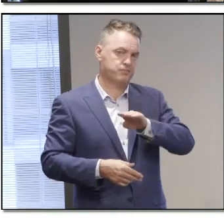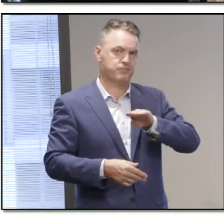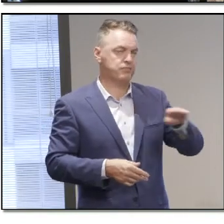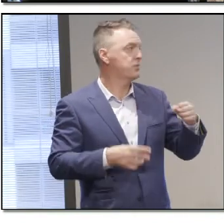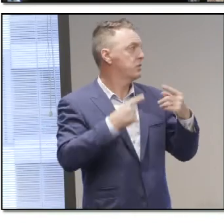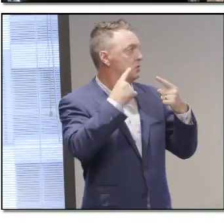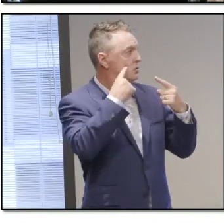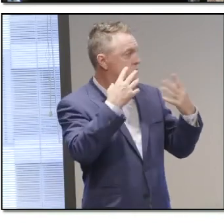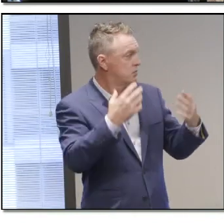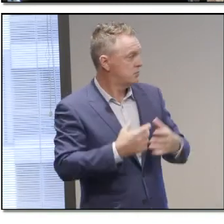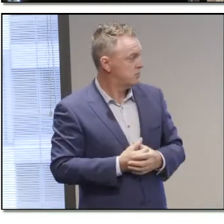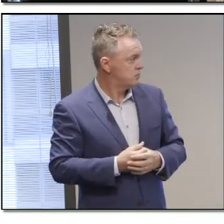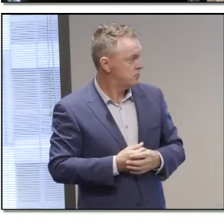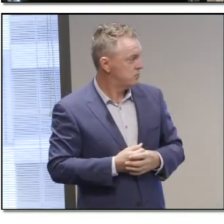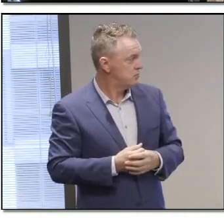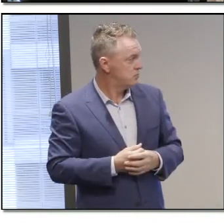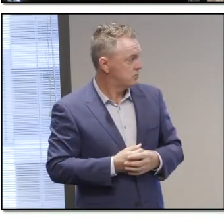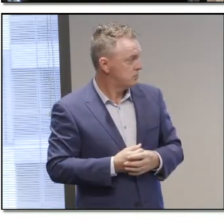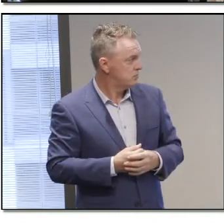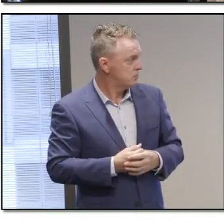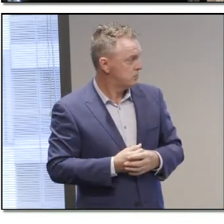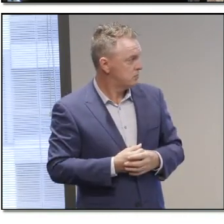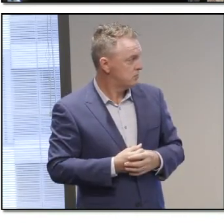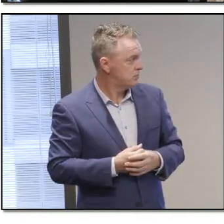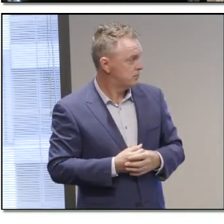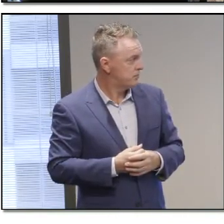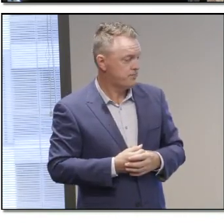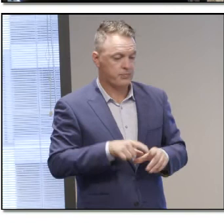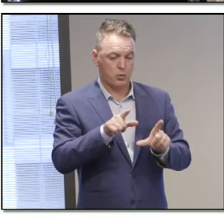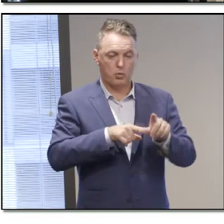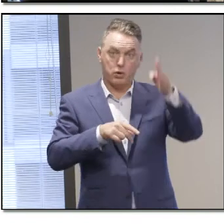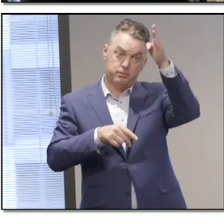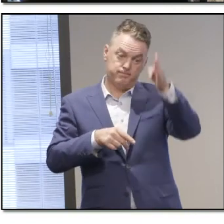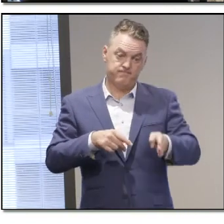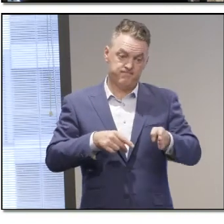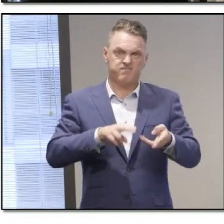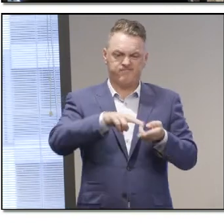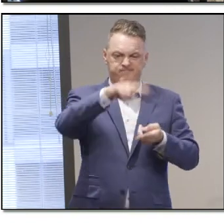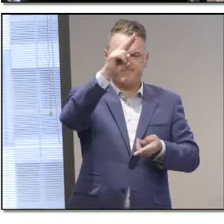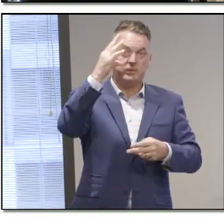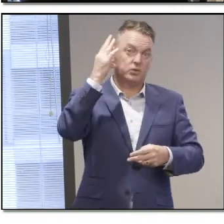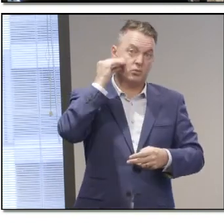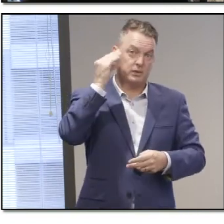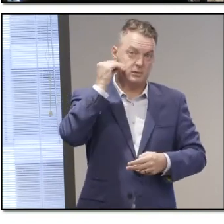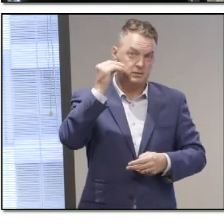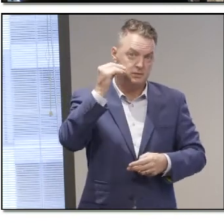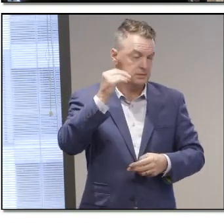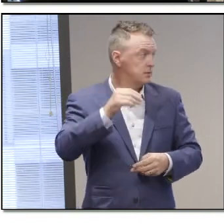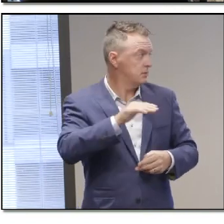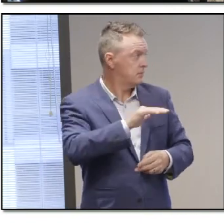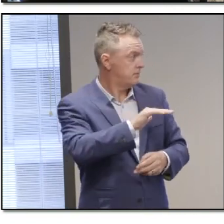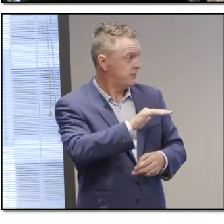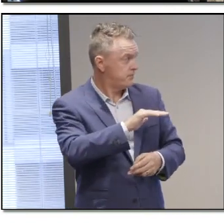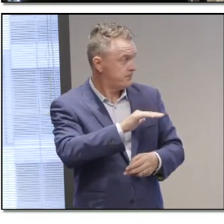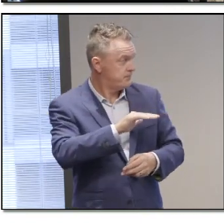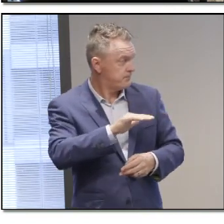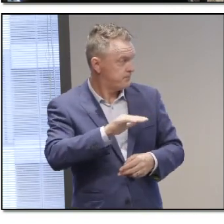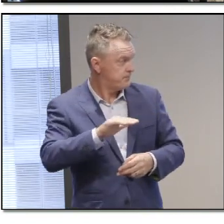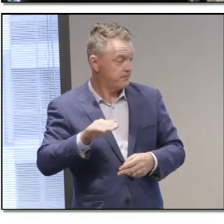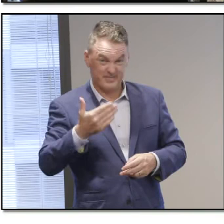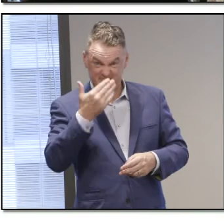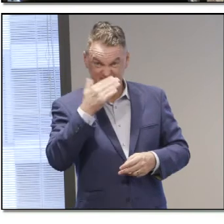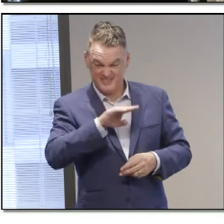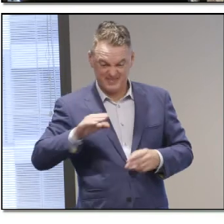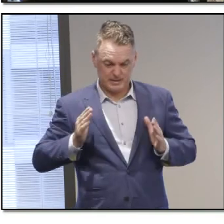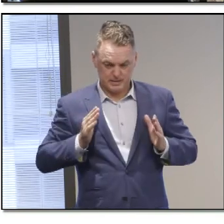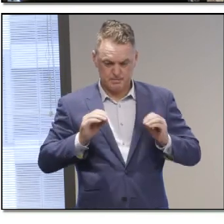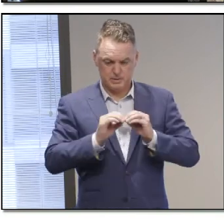this on the y-axis is the prevalence of diabetes, and here is body mass index. Now, obesity is a